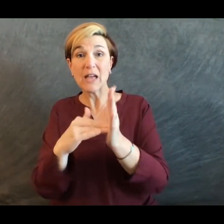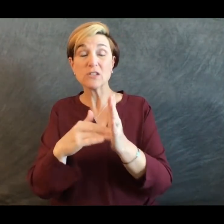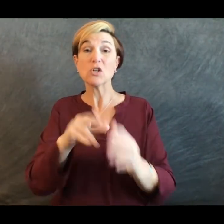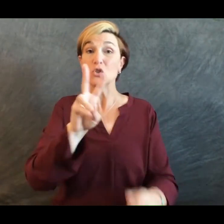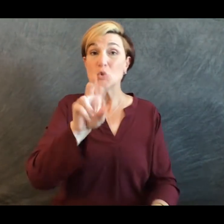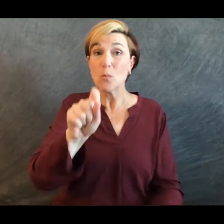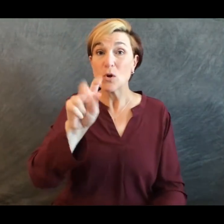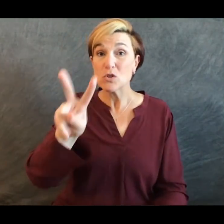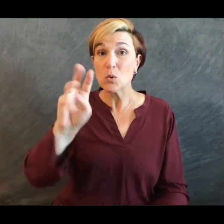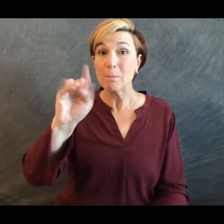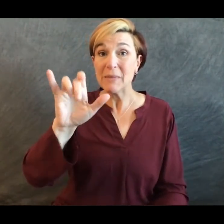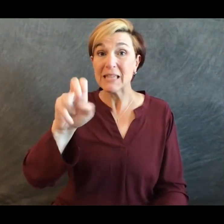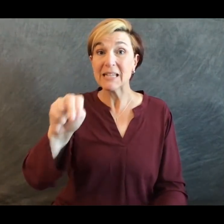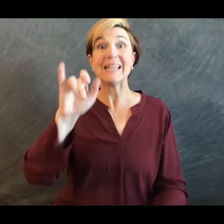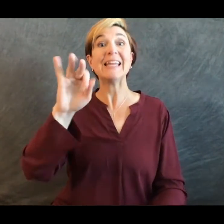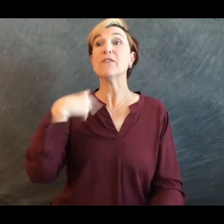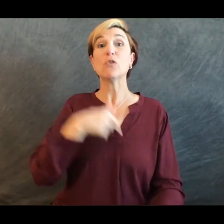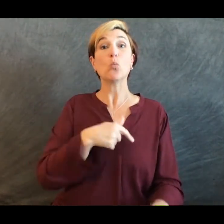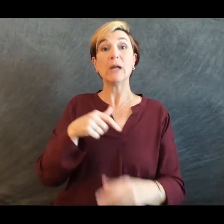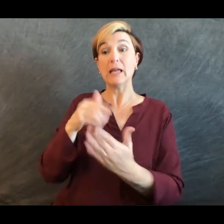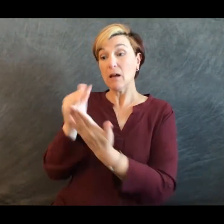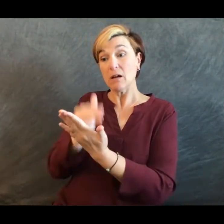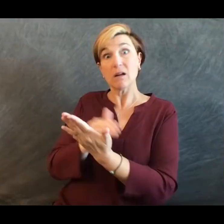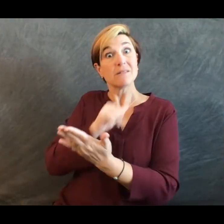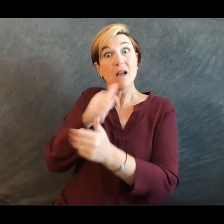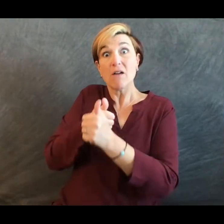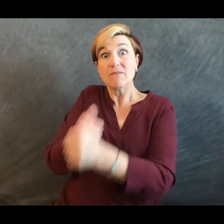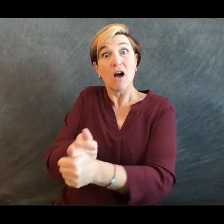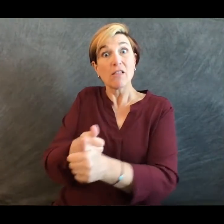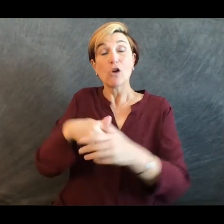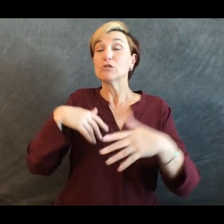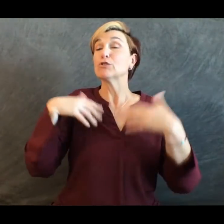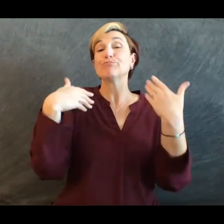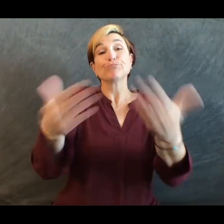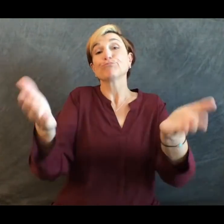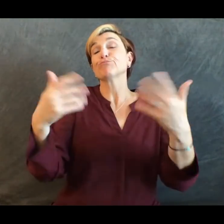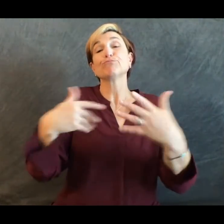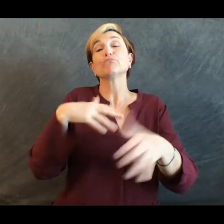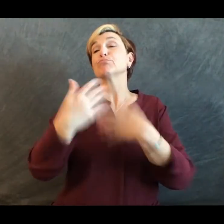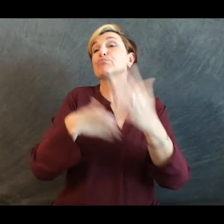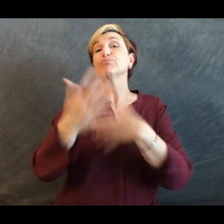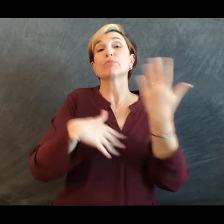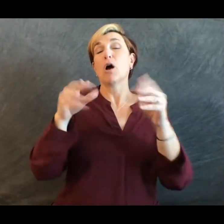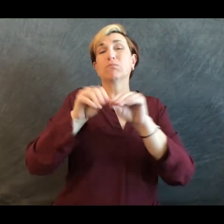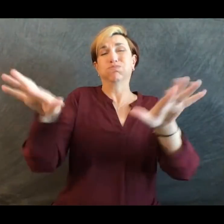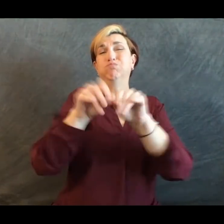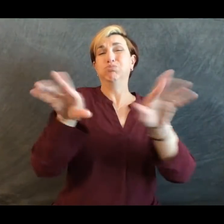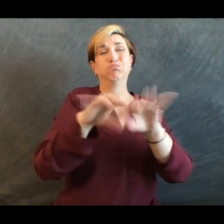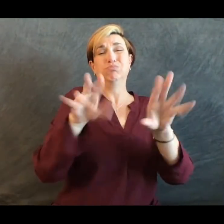do anything but it showed just tremendous resolve by the people of this